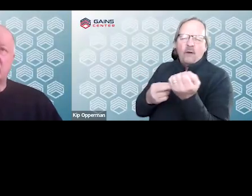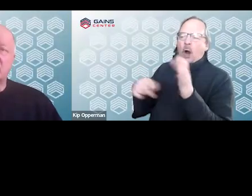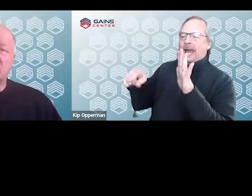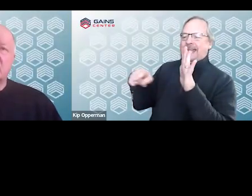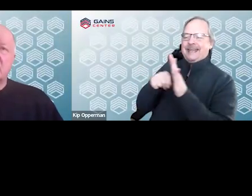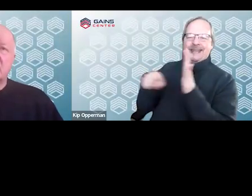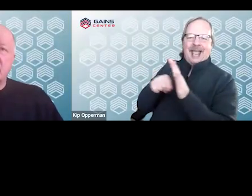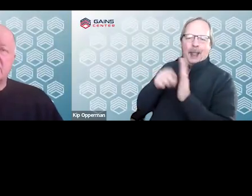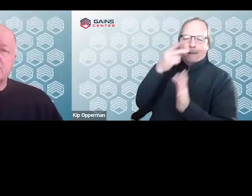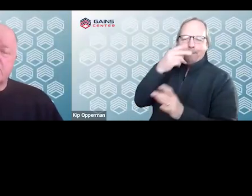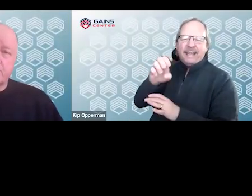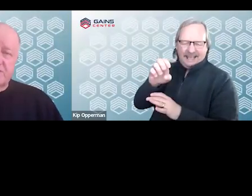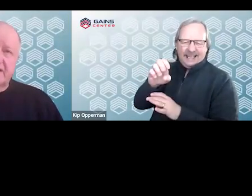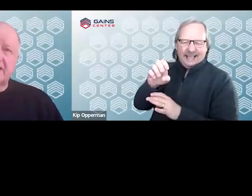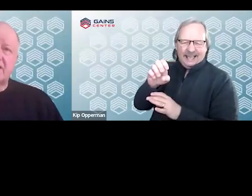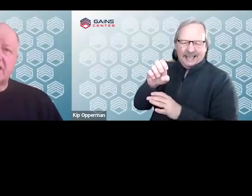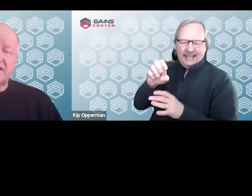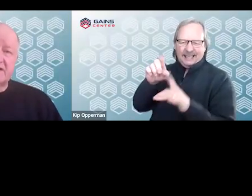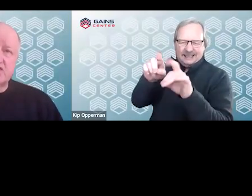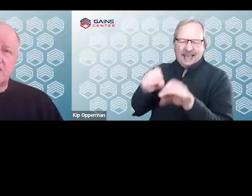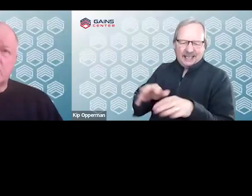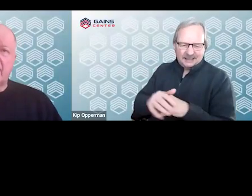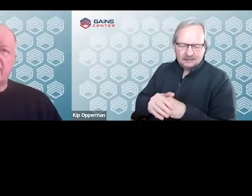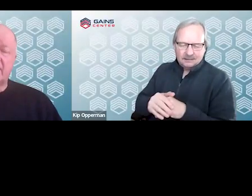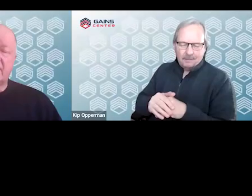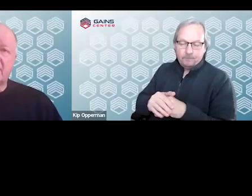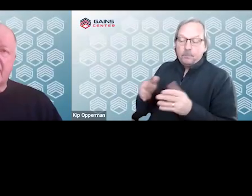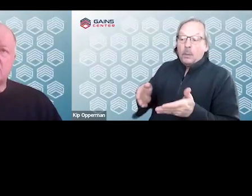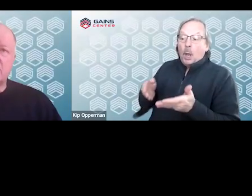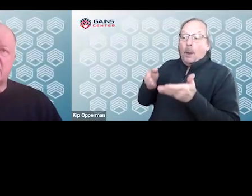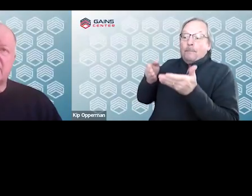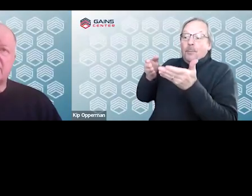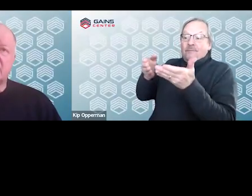And that's presented in a contingent way. It's an accountability